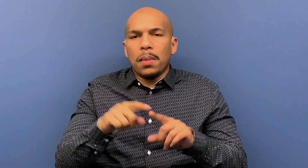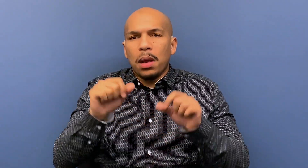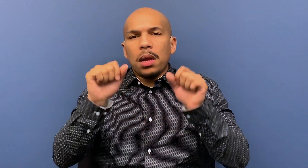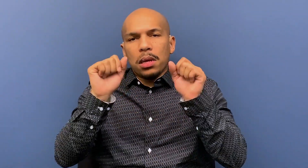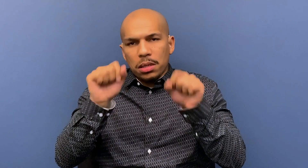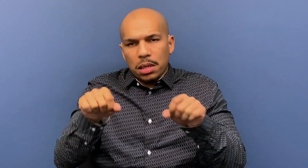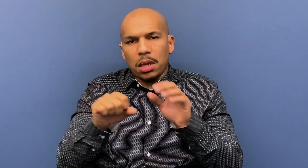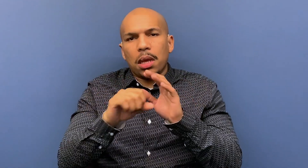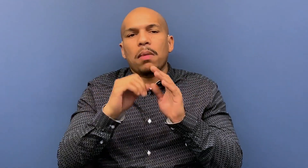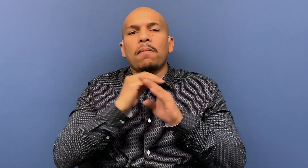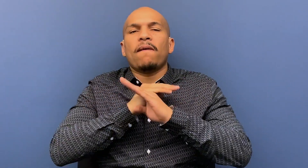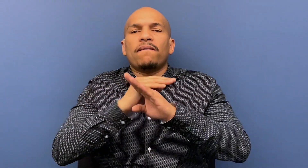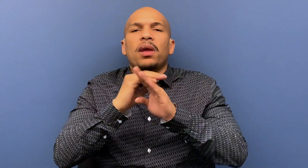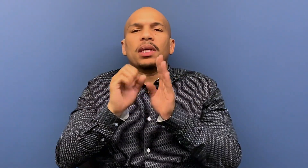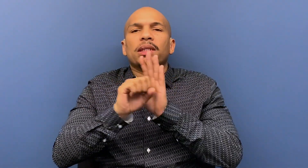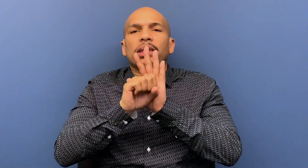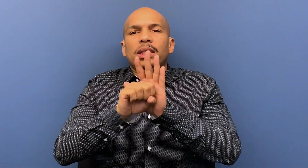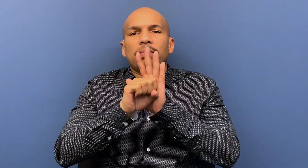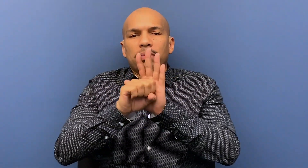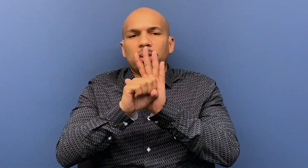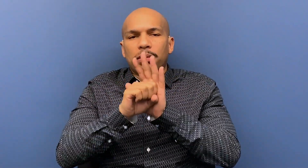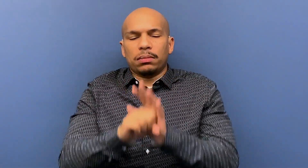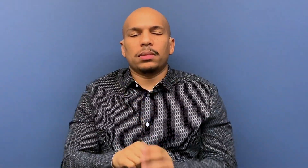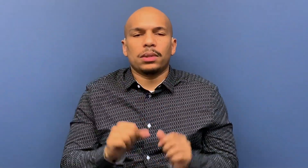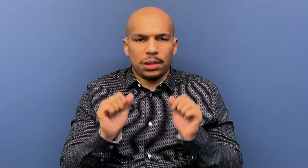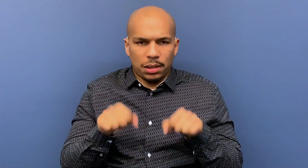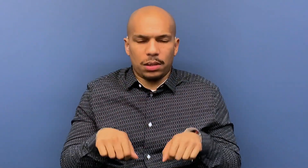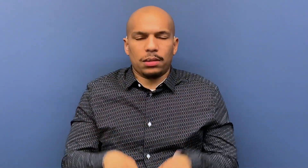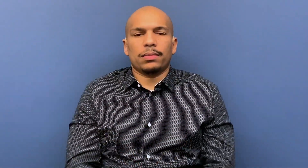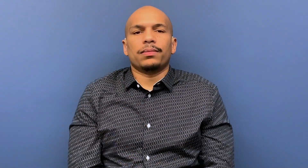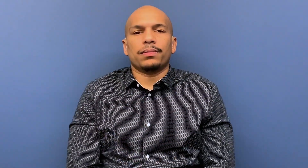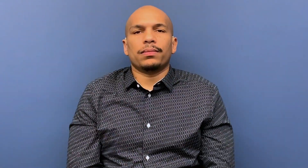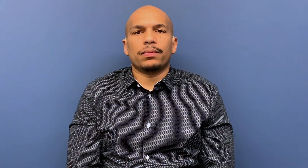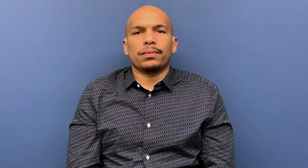it will help prevent the flu which has similar symptoms to this coronavirus.